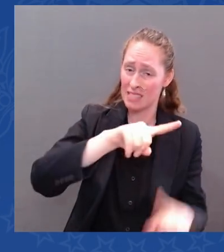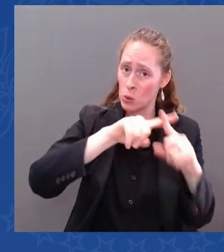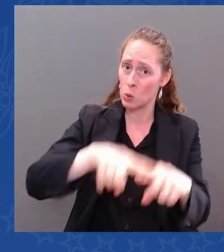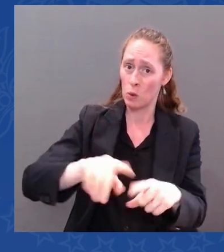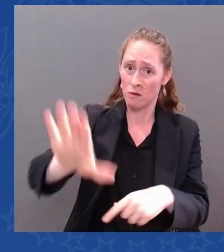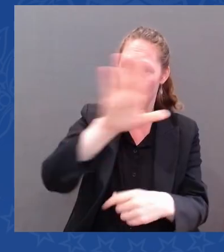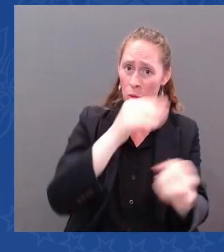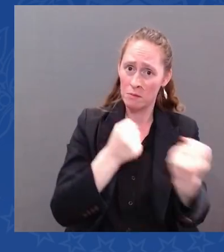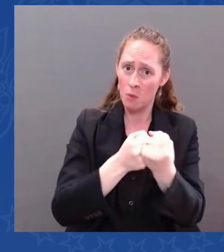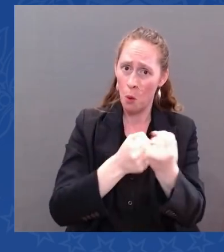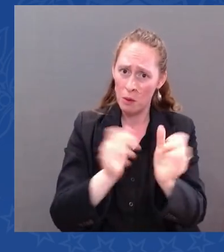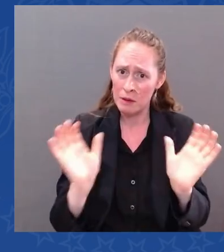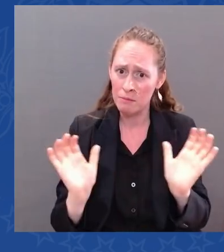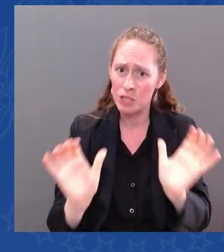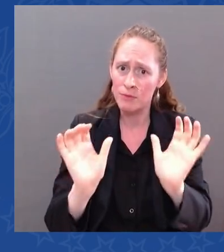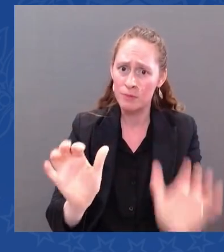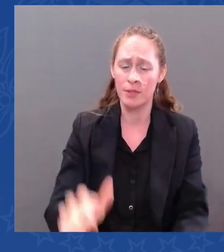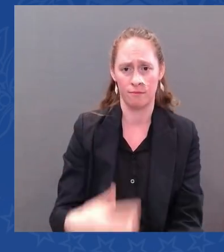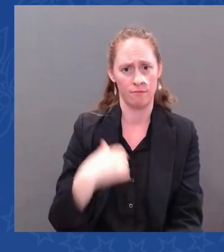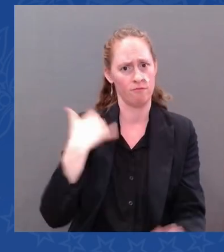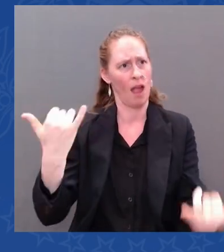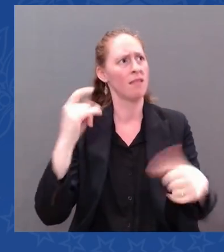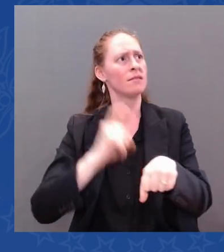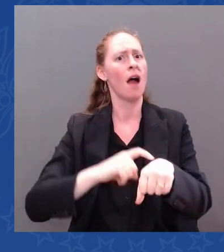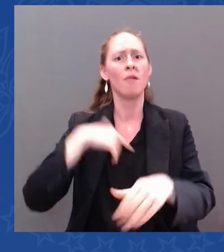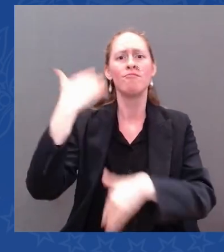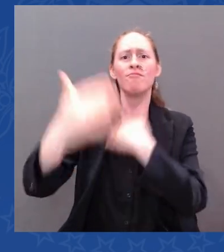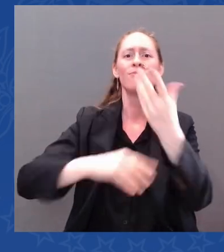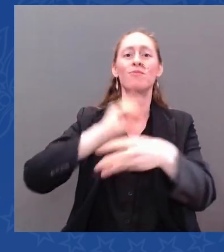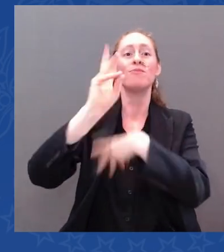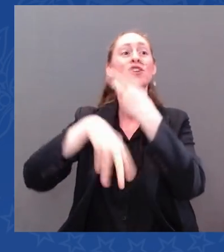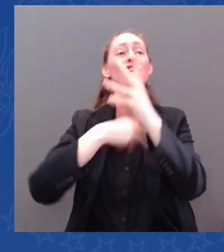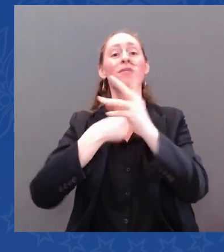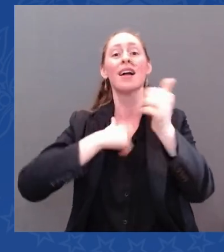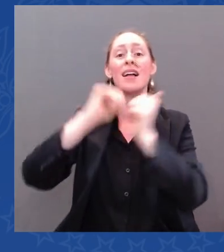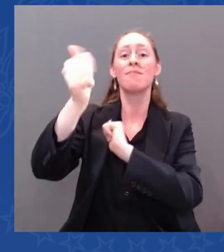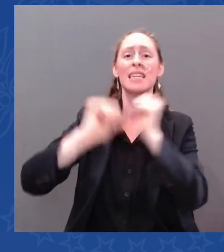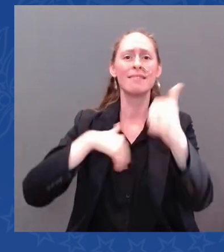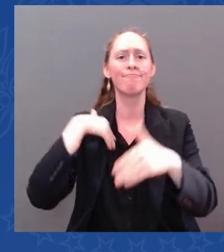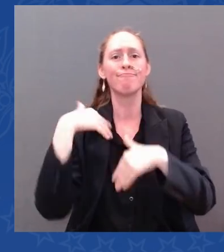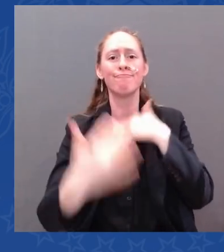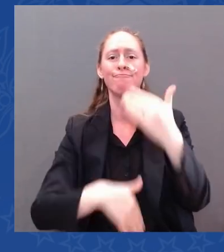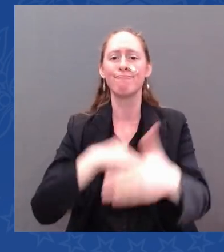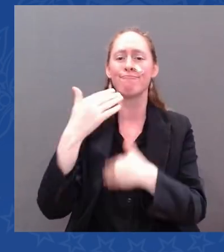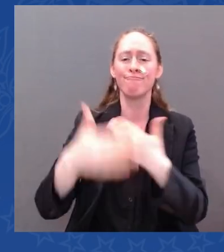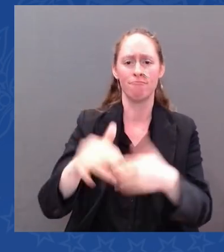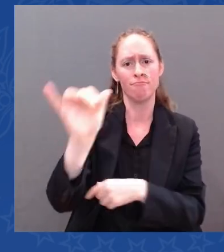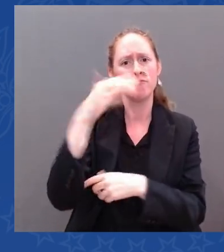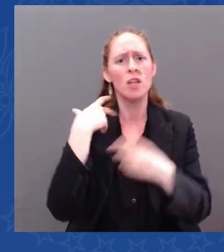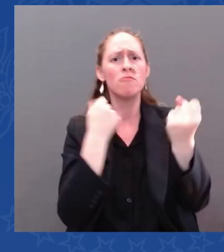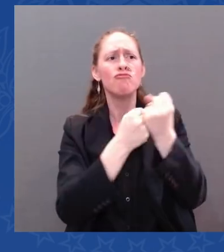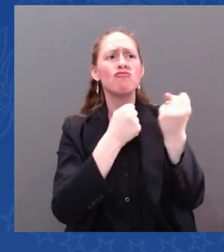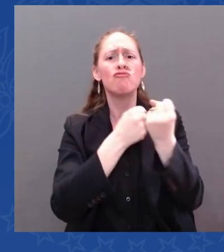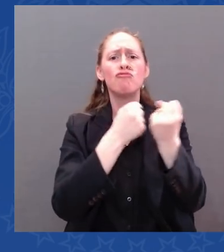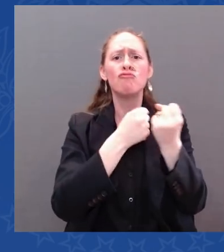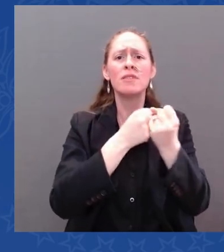And what you're doing in terms of donating to Ukraine and winding down your operations without anybody requesting it. I want to make that clear: